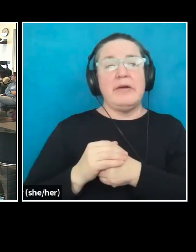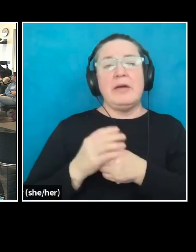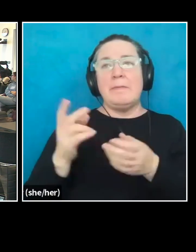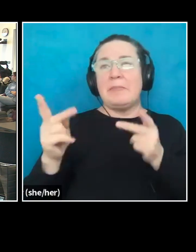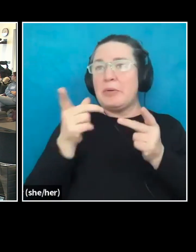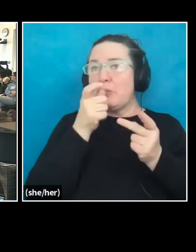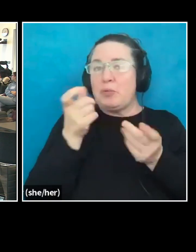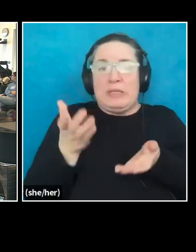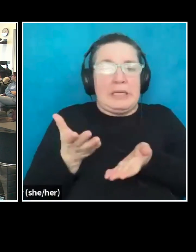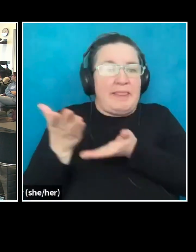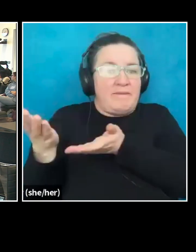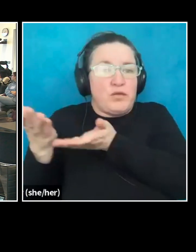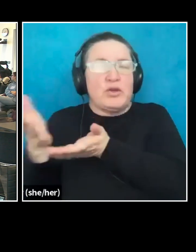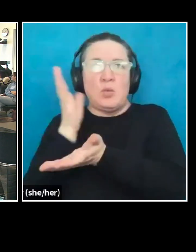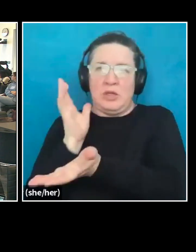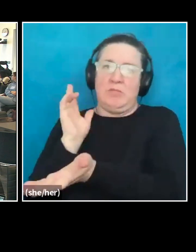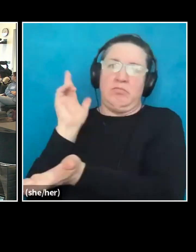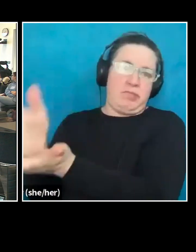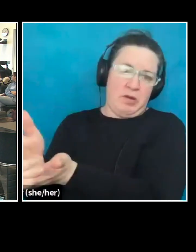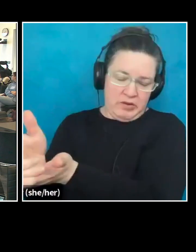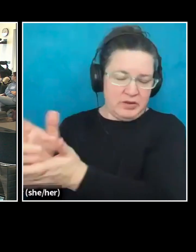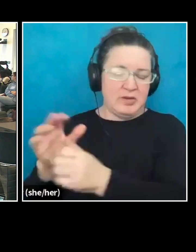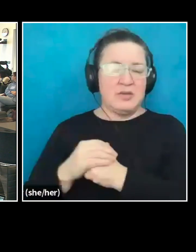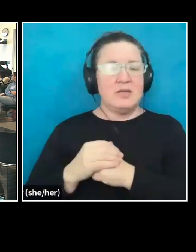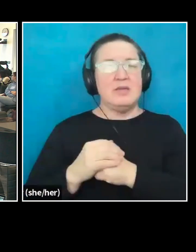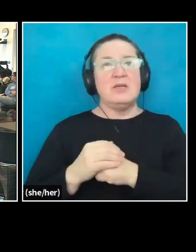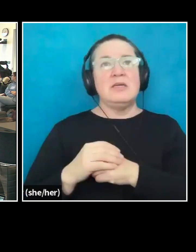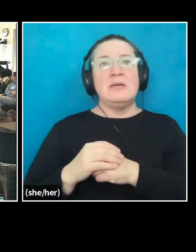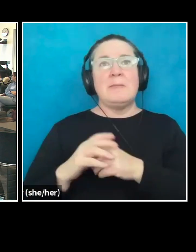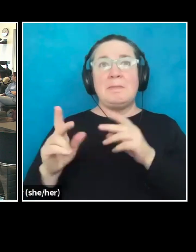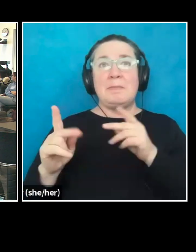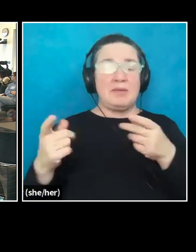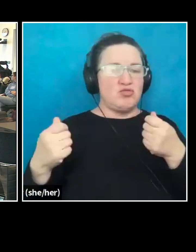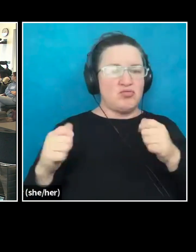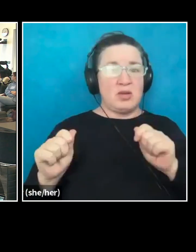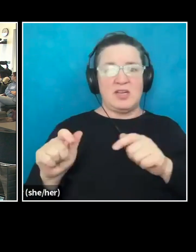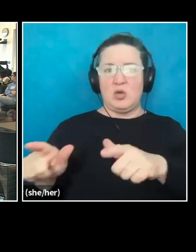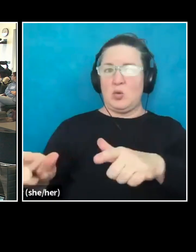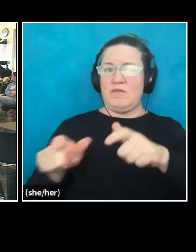to speed through it to get to the light. Um instead of it being sort of a festival street